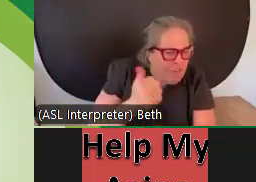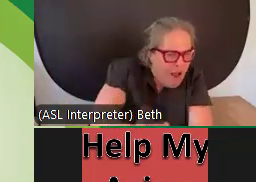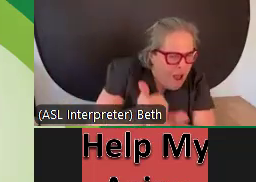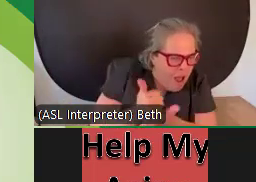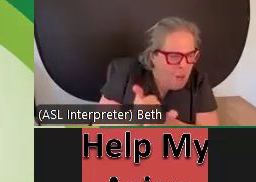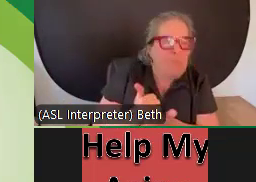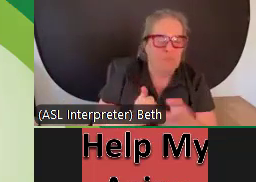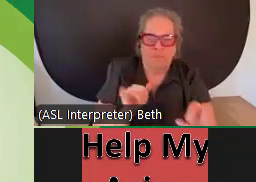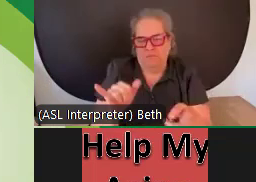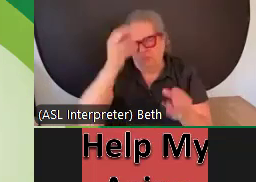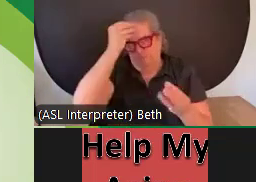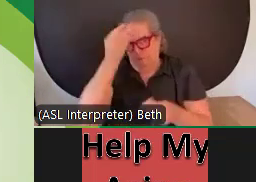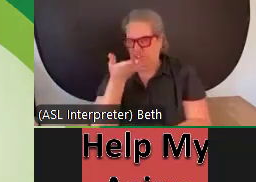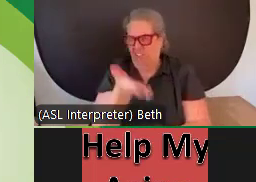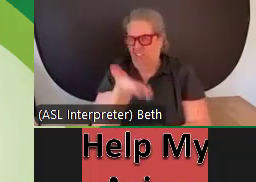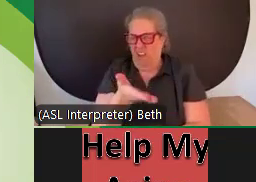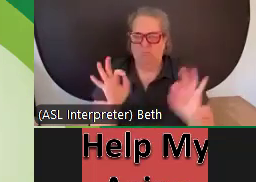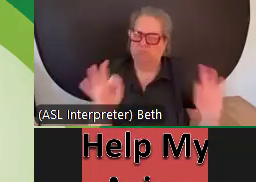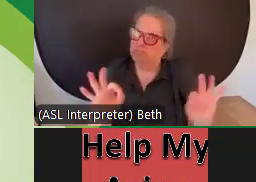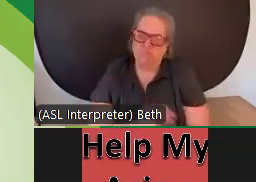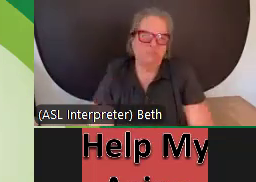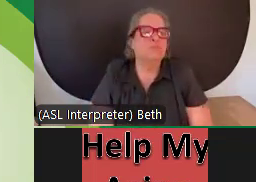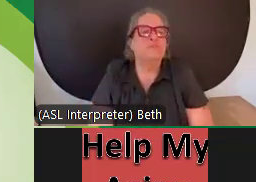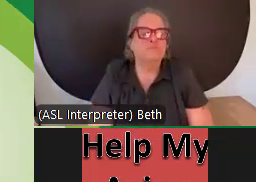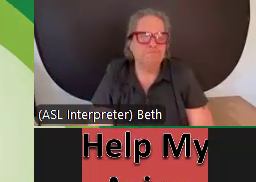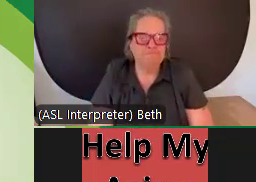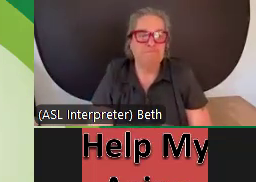Next slide, please.